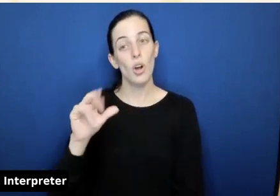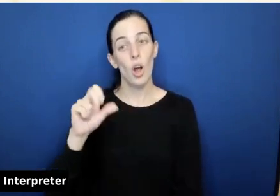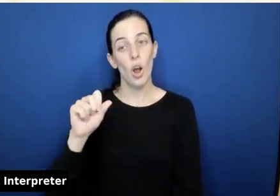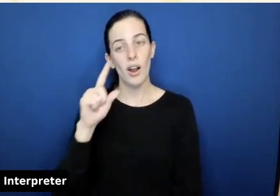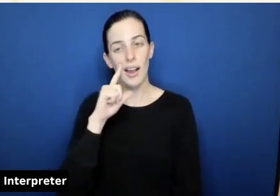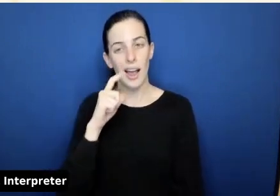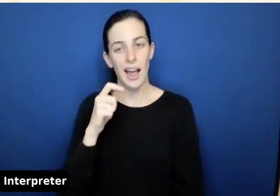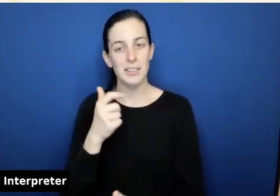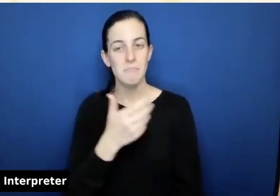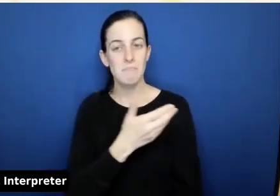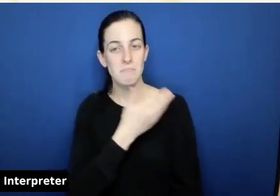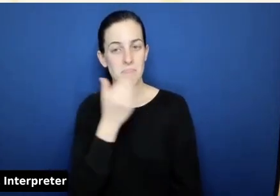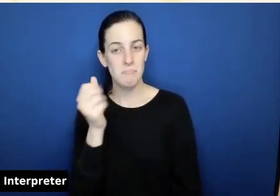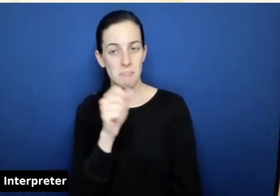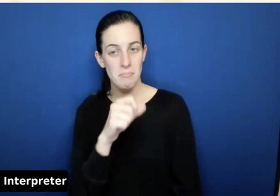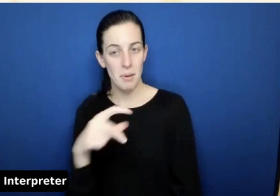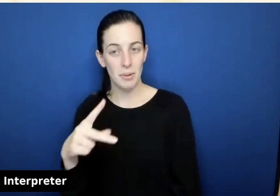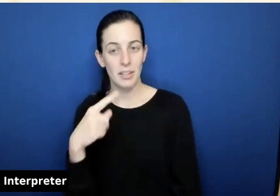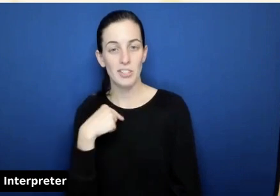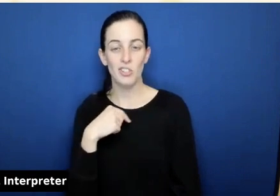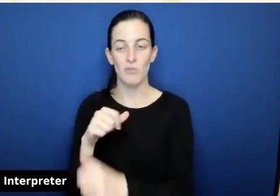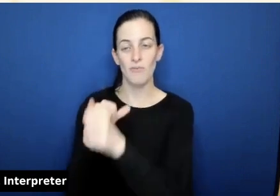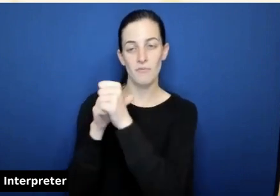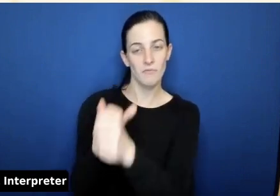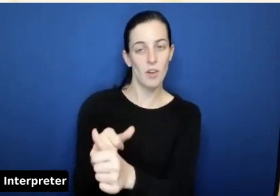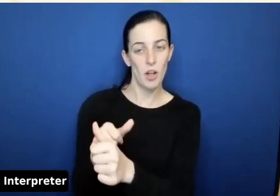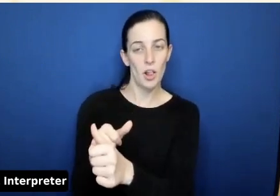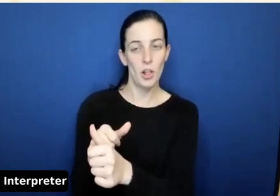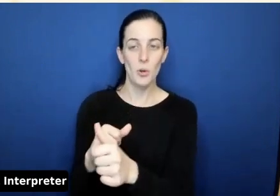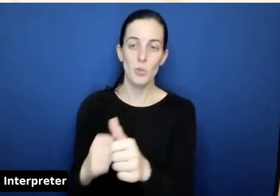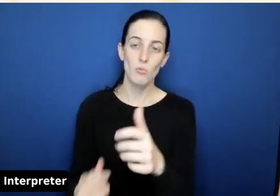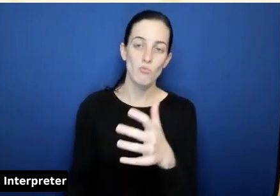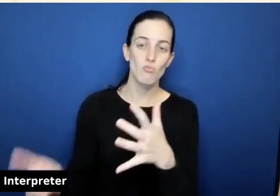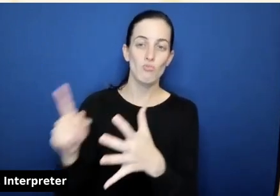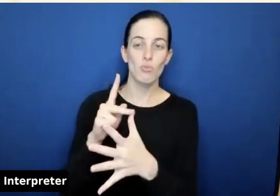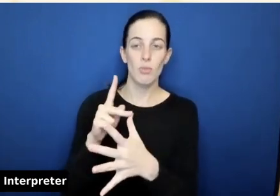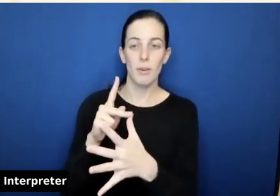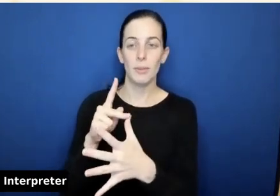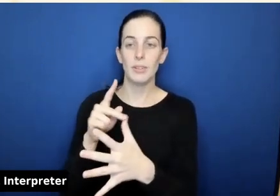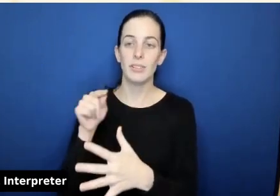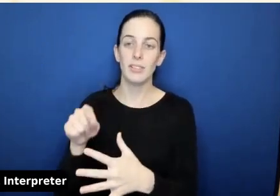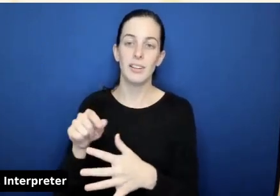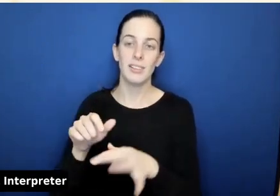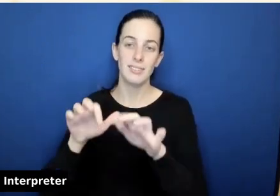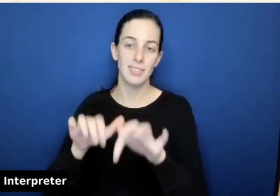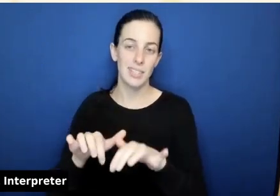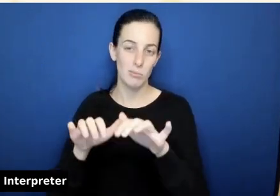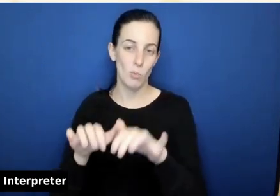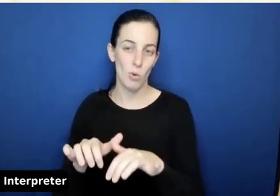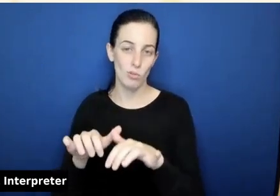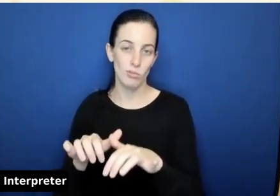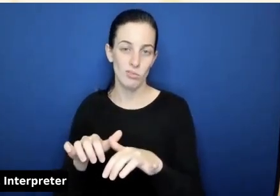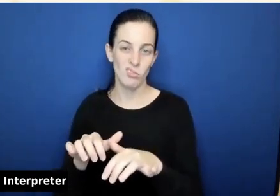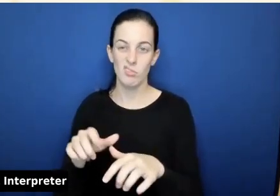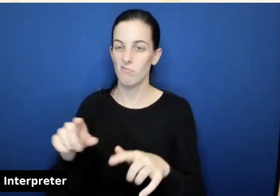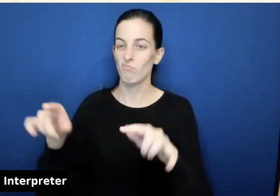they should follow the primary keyboard navigation conventions. Those are common across all the platforms.